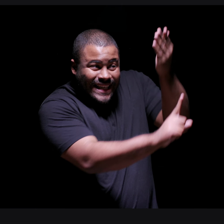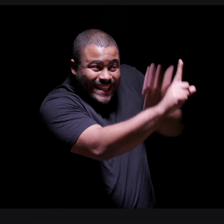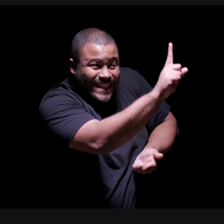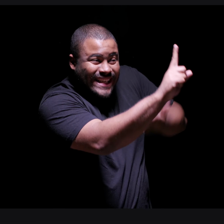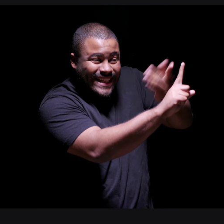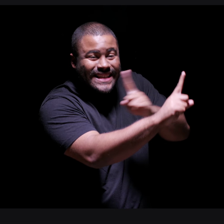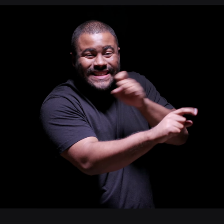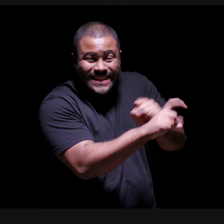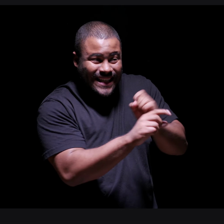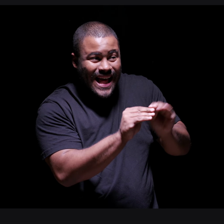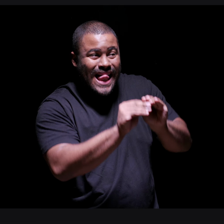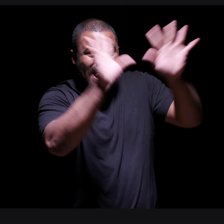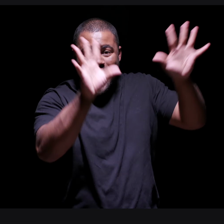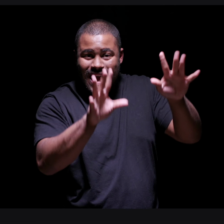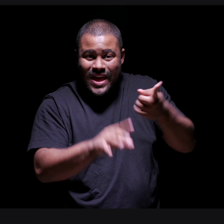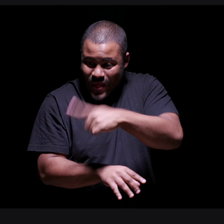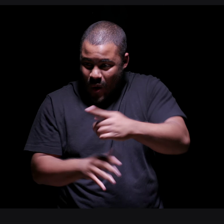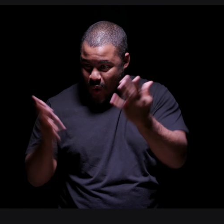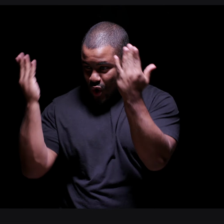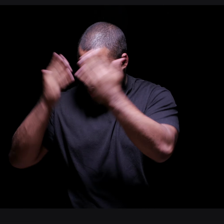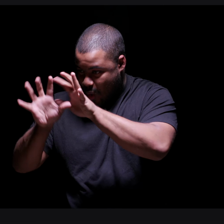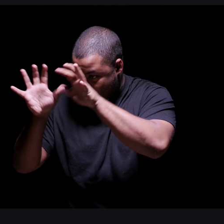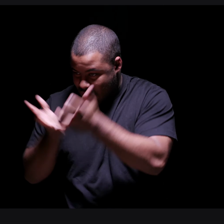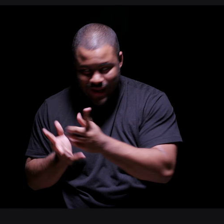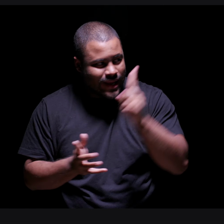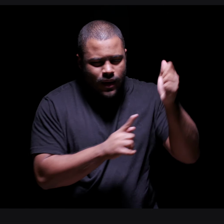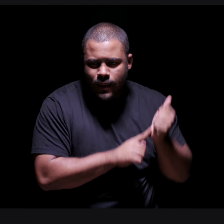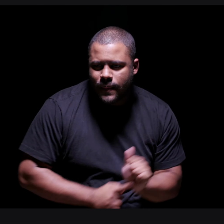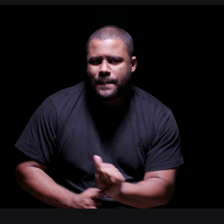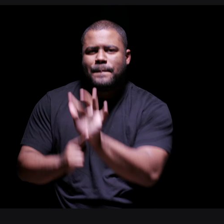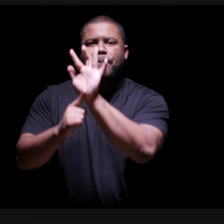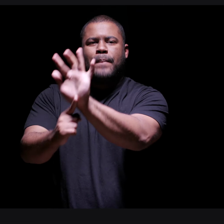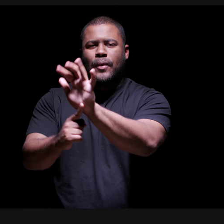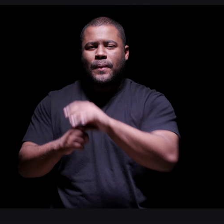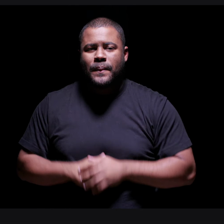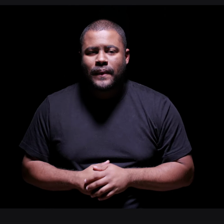He says, "I Am the light," that first shone into darkness.